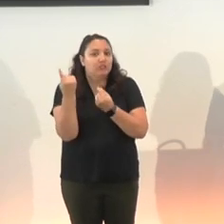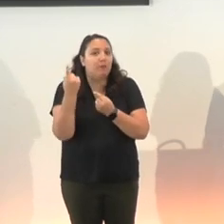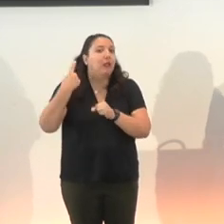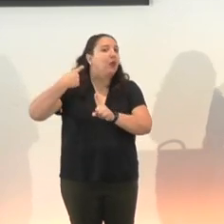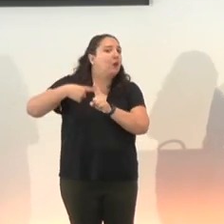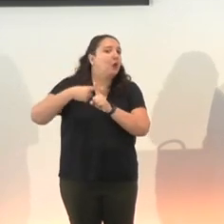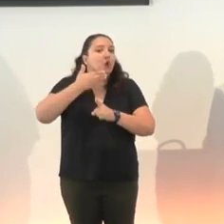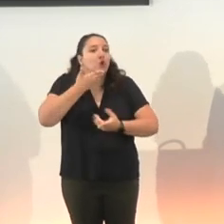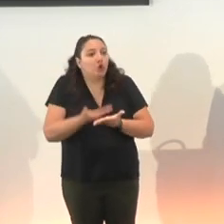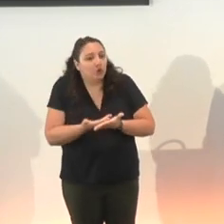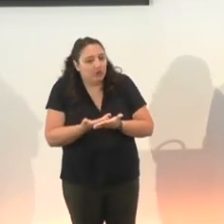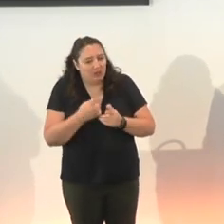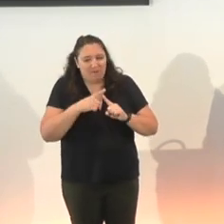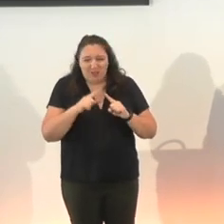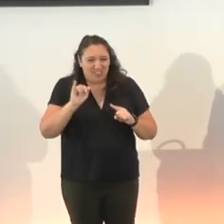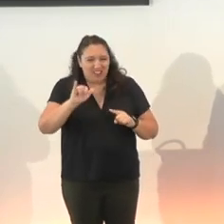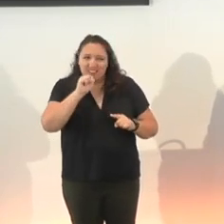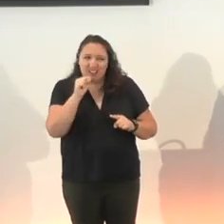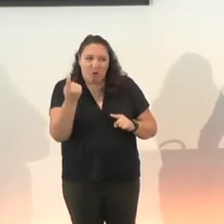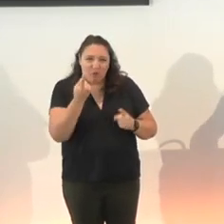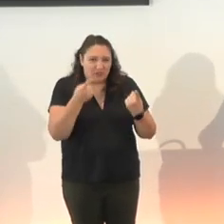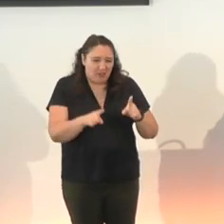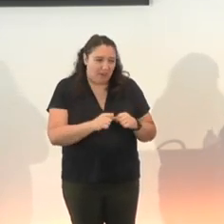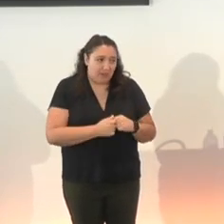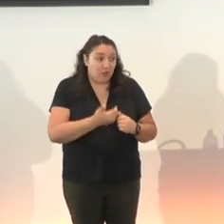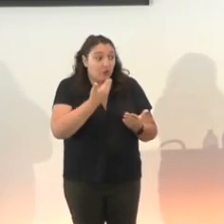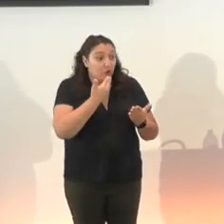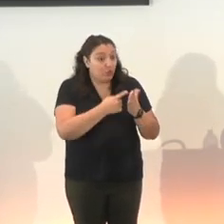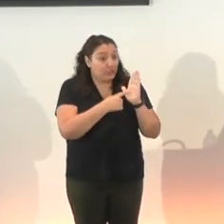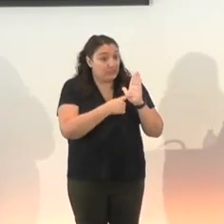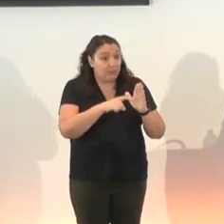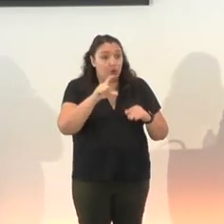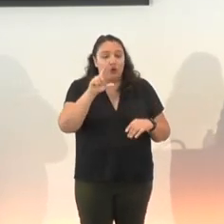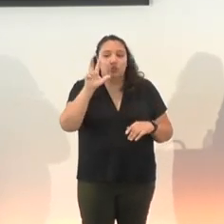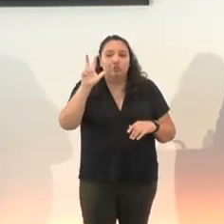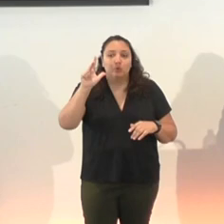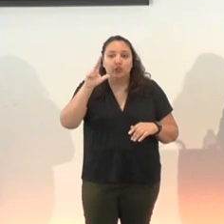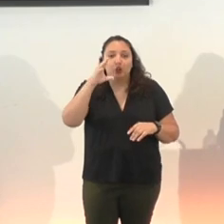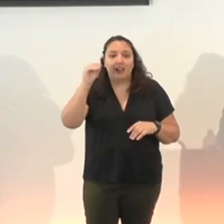data but that is not always the case. A good example is 23 and me. Has anybody in this room